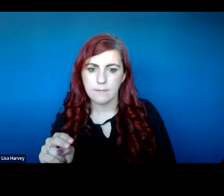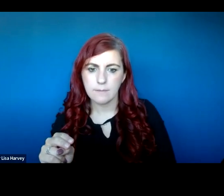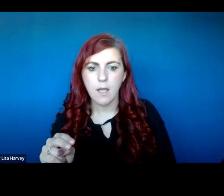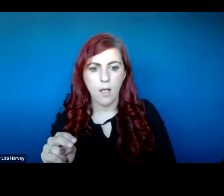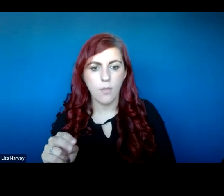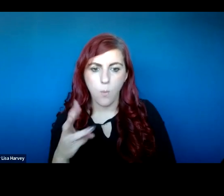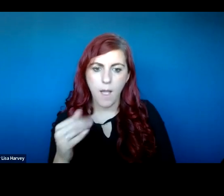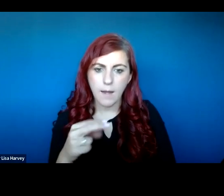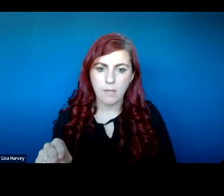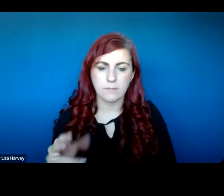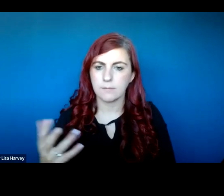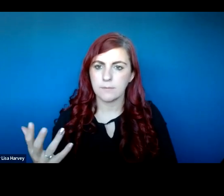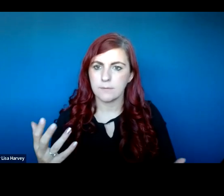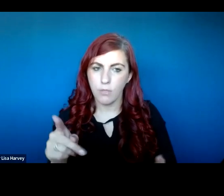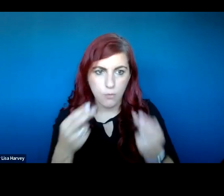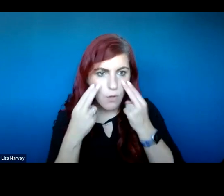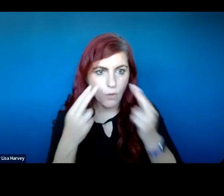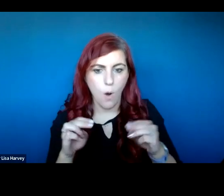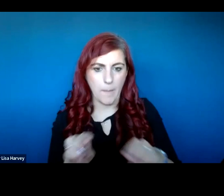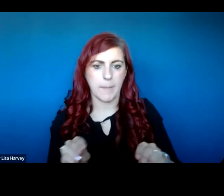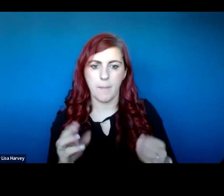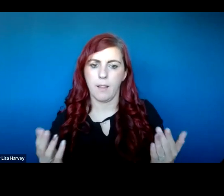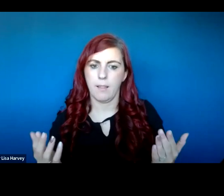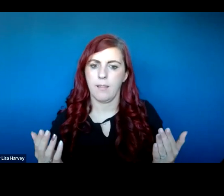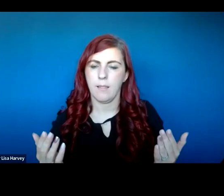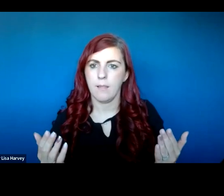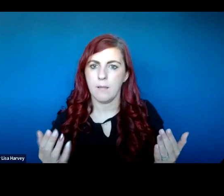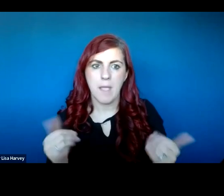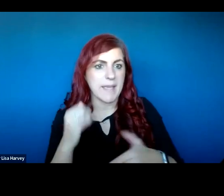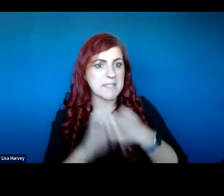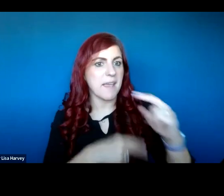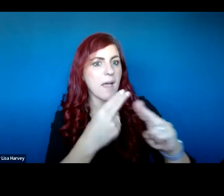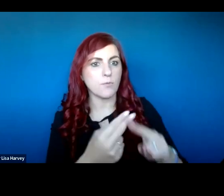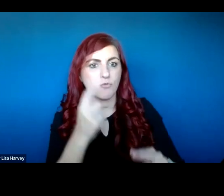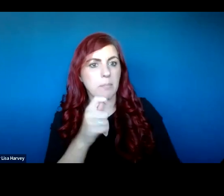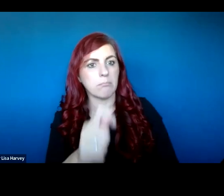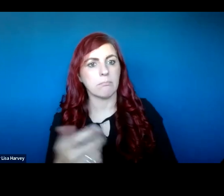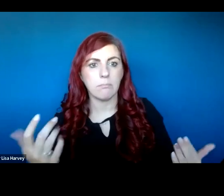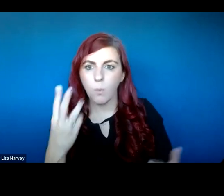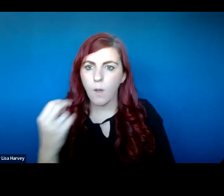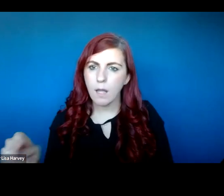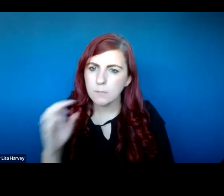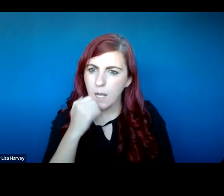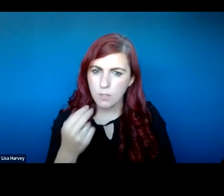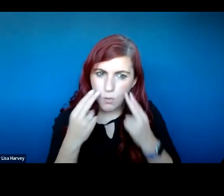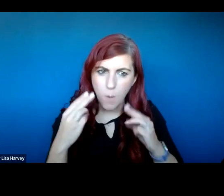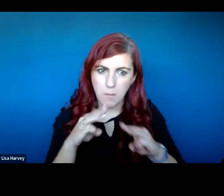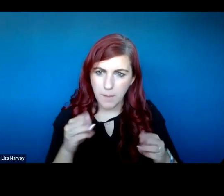They are normal people and we are entitled to have the same access to